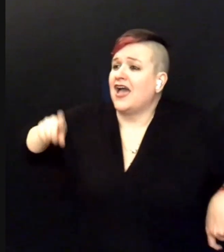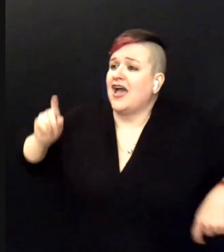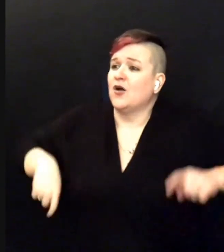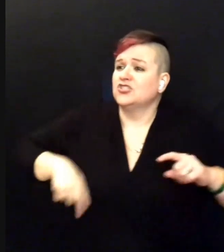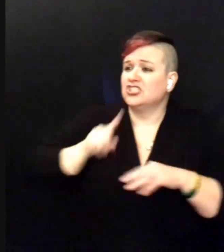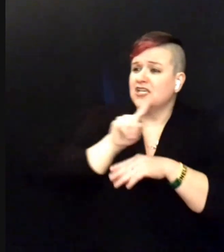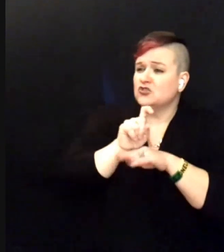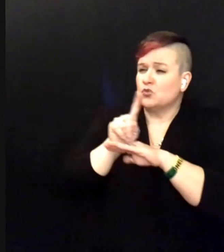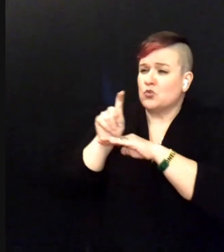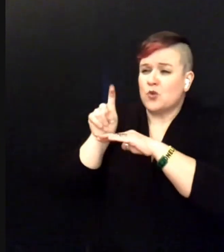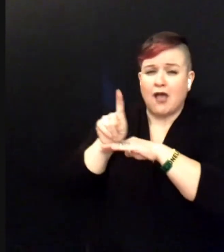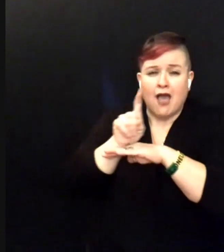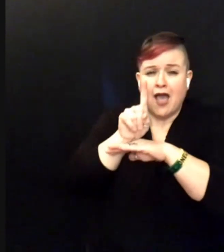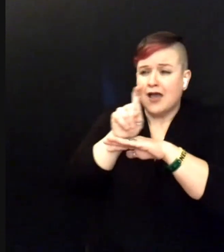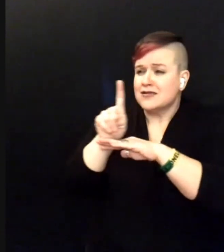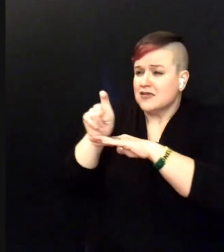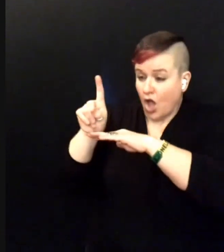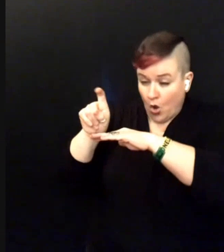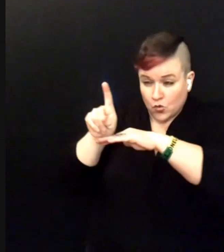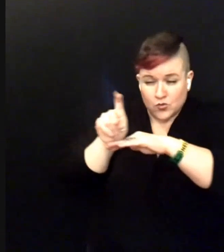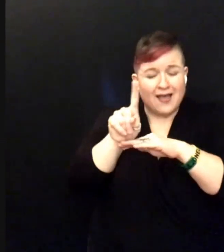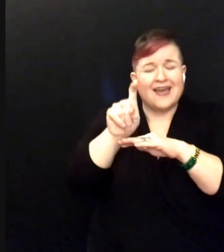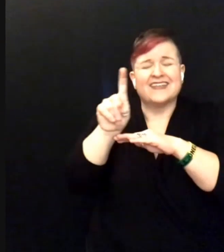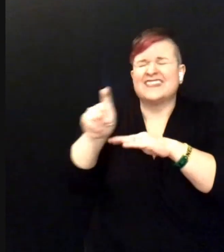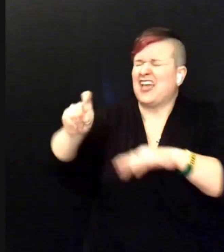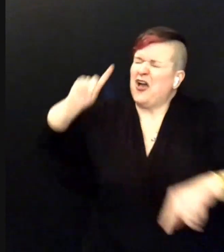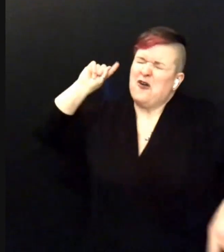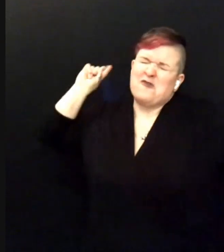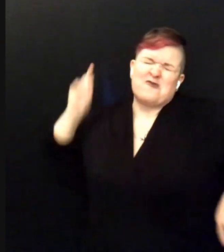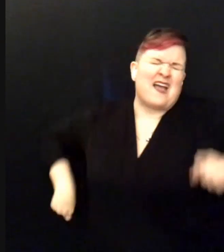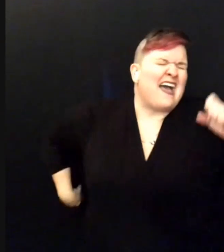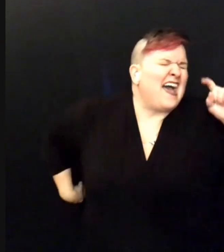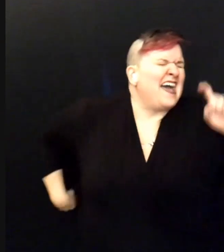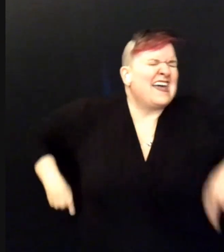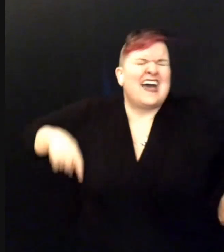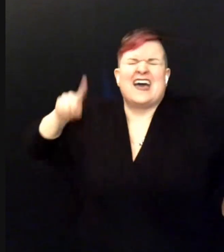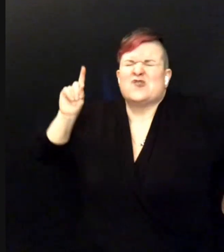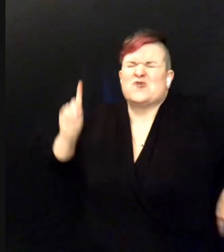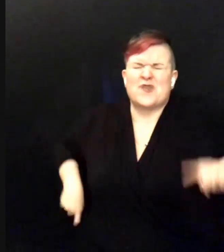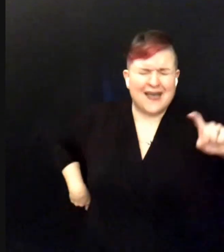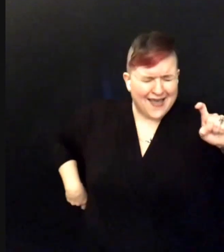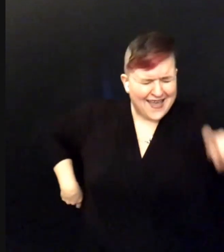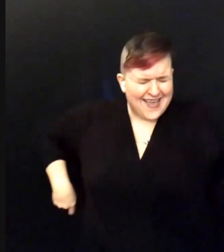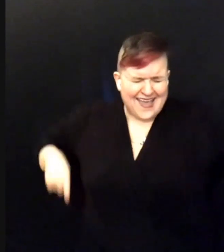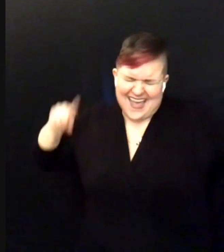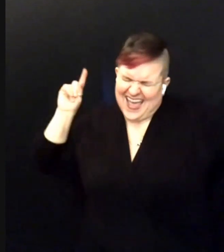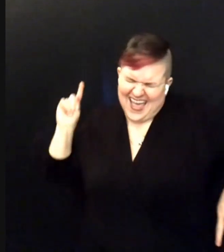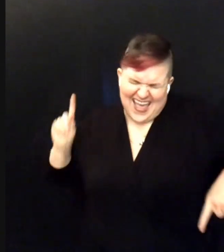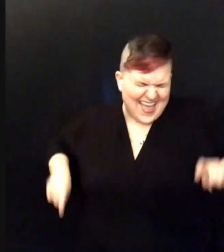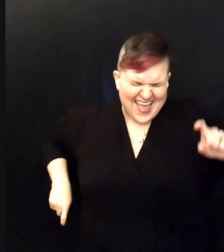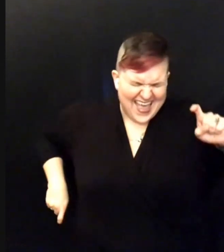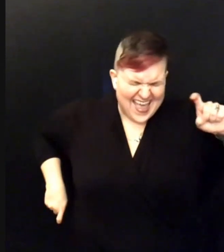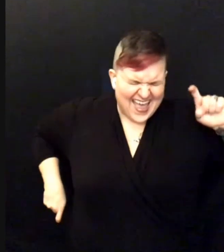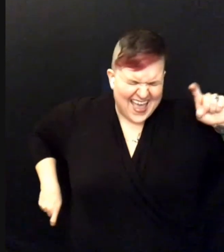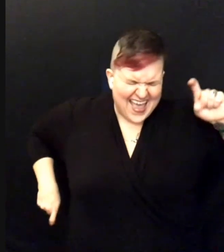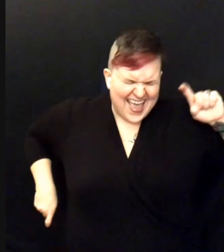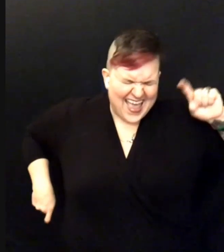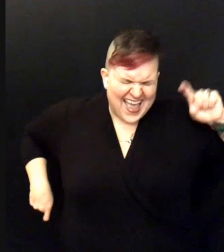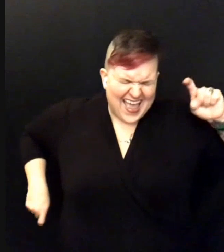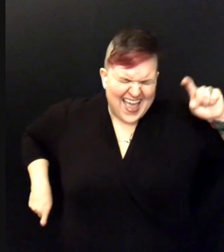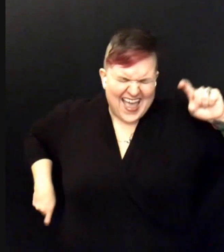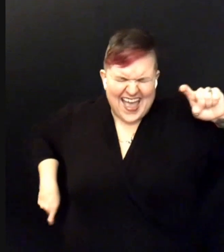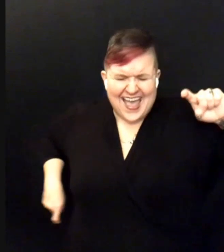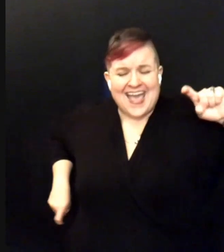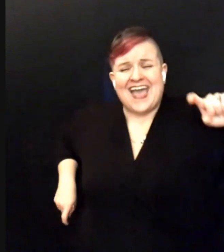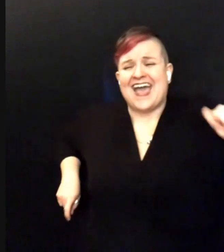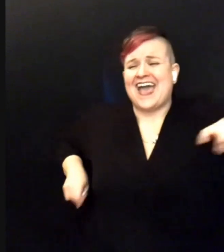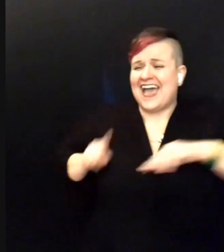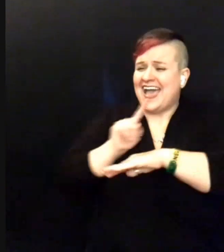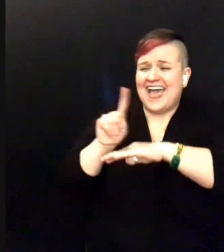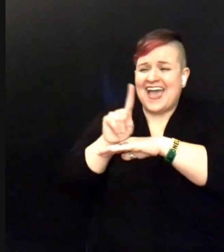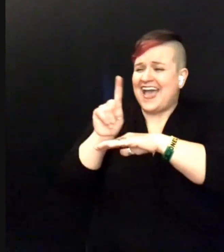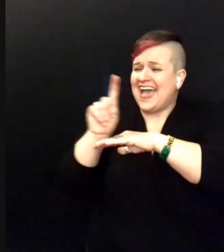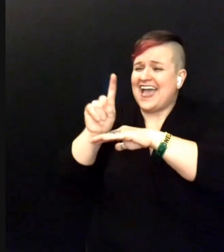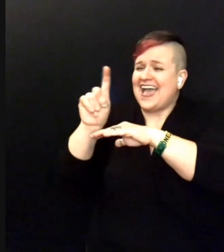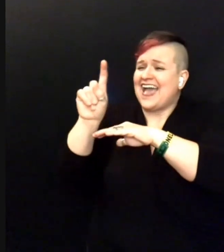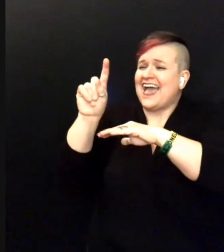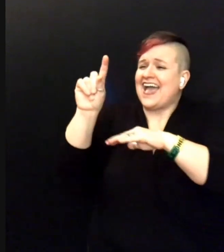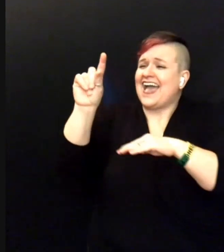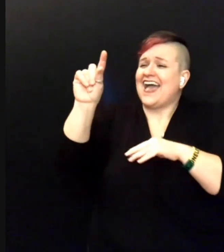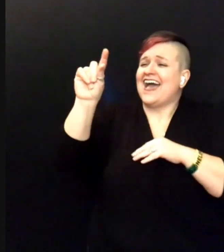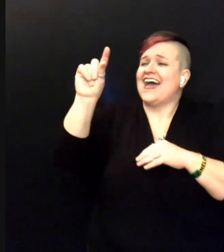She run, run, run, run